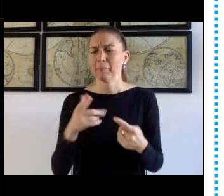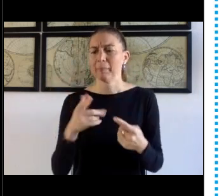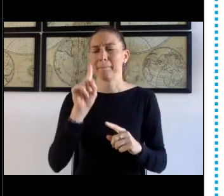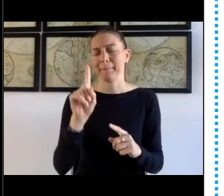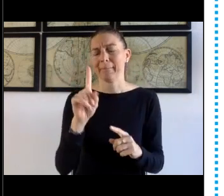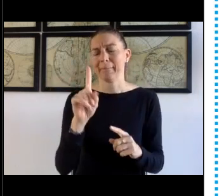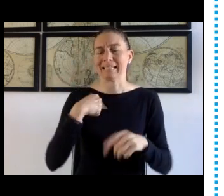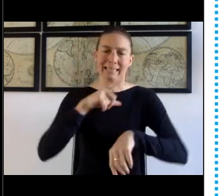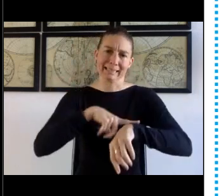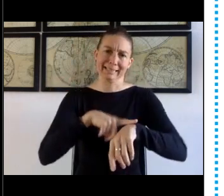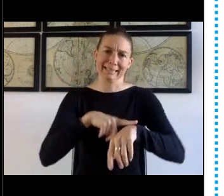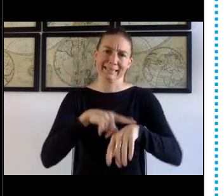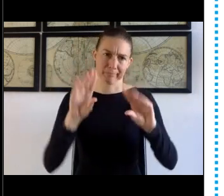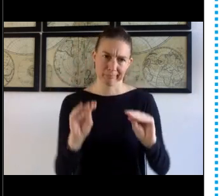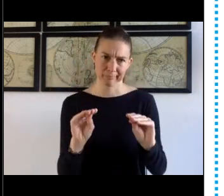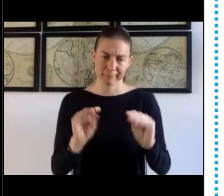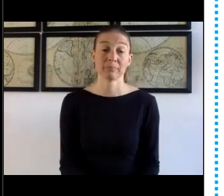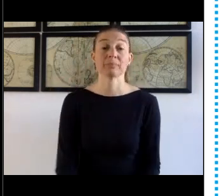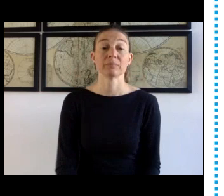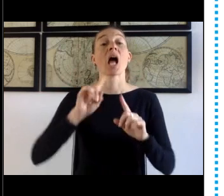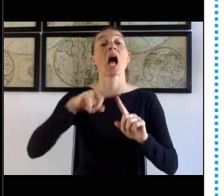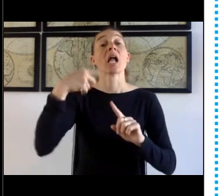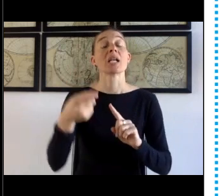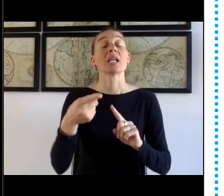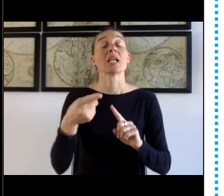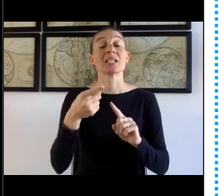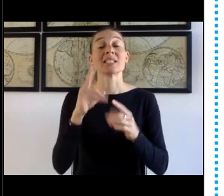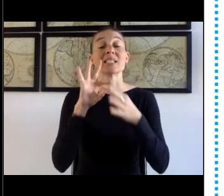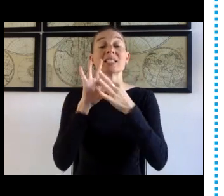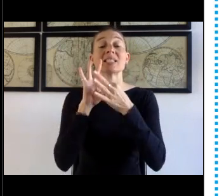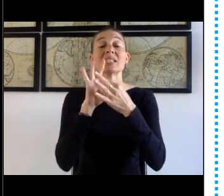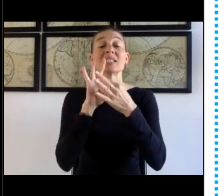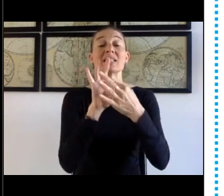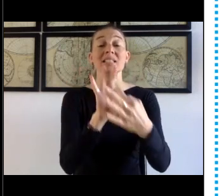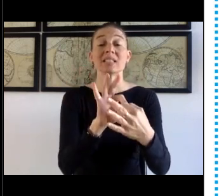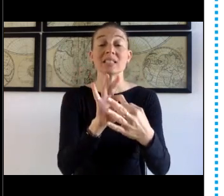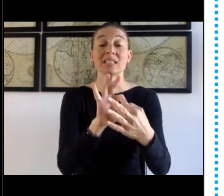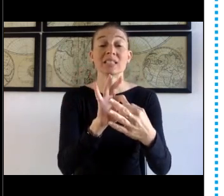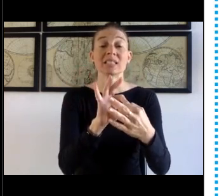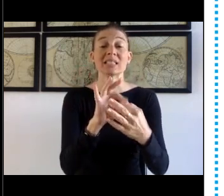The next question is about taxis. Taxis are often used by disabled people